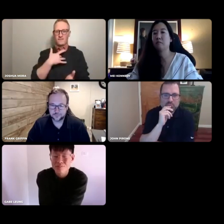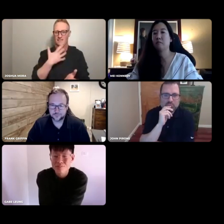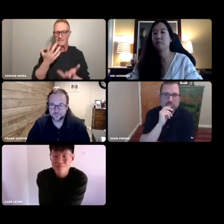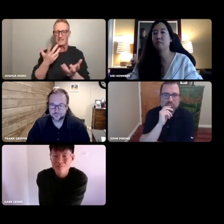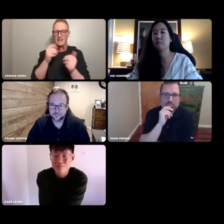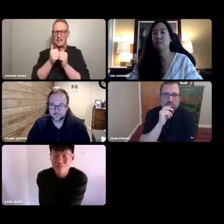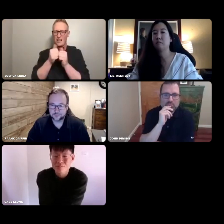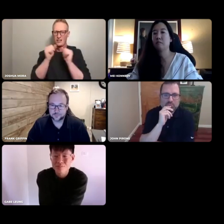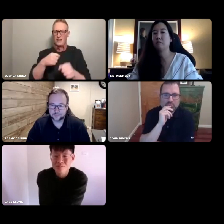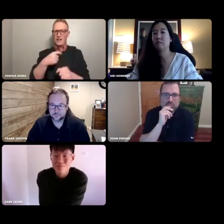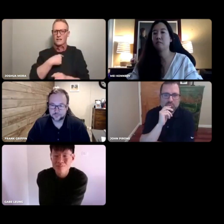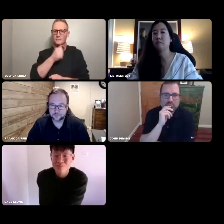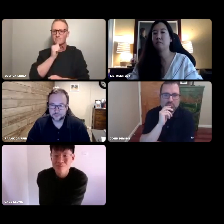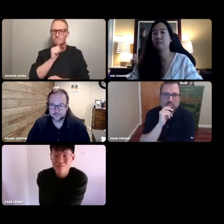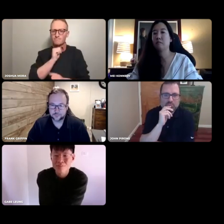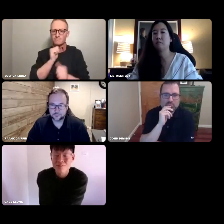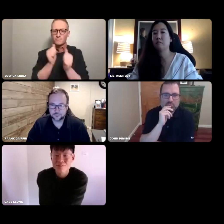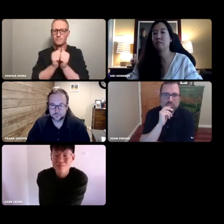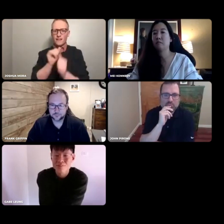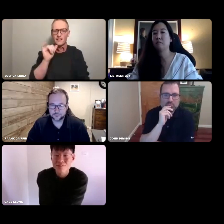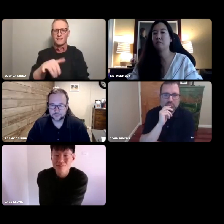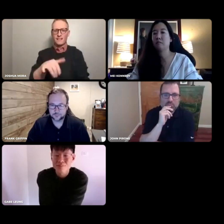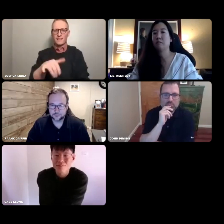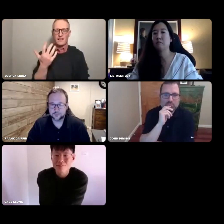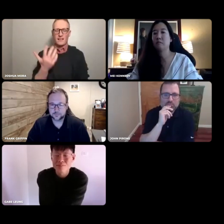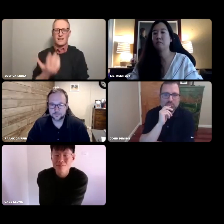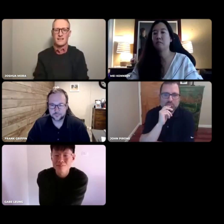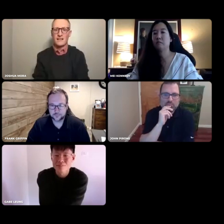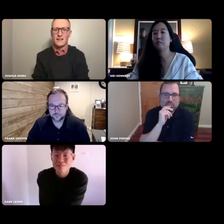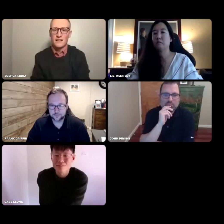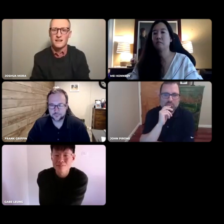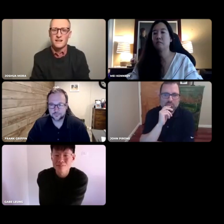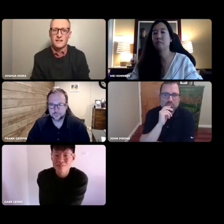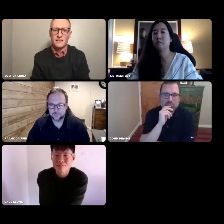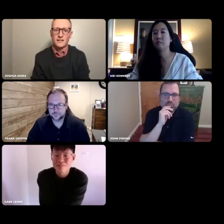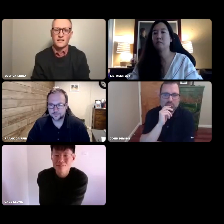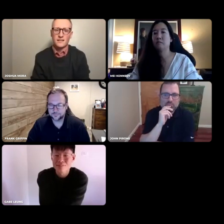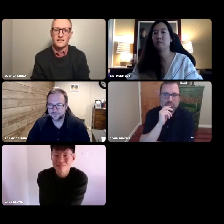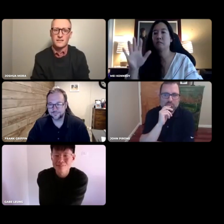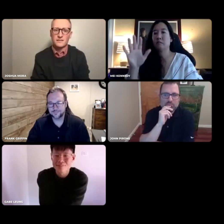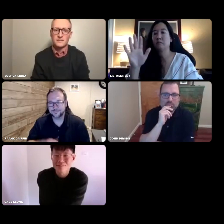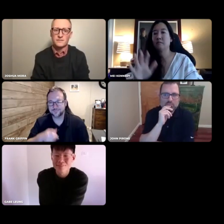and not online teaching, how can I tolerate it?